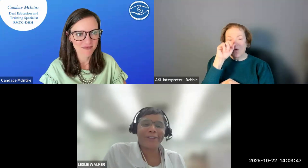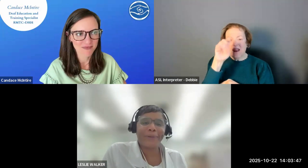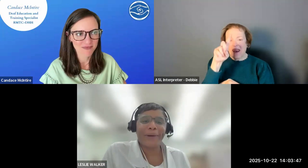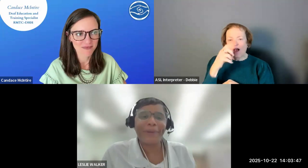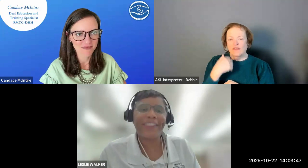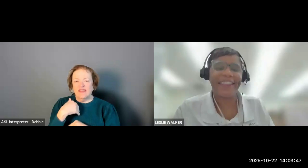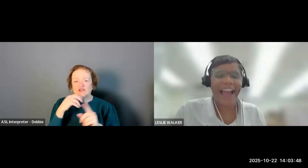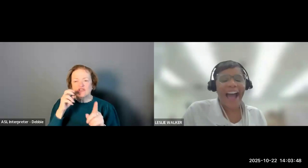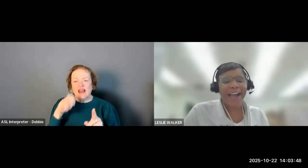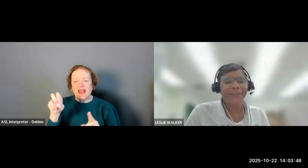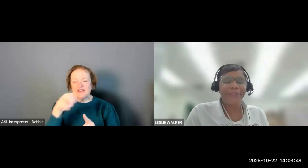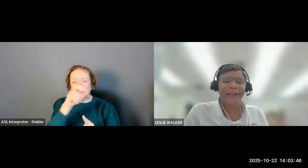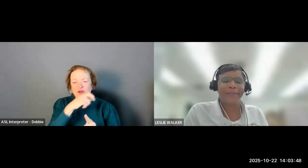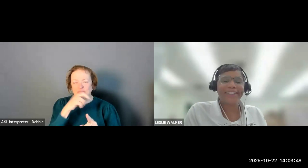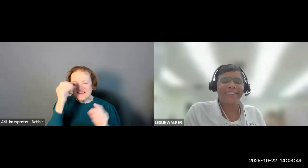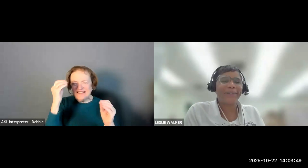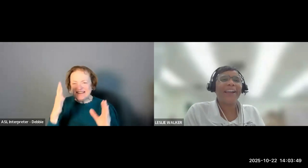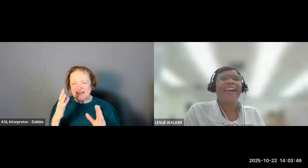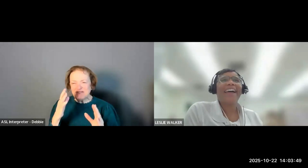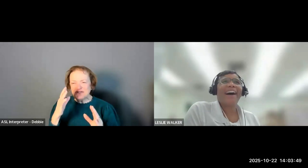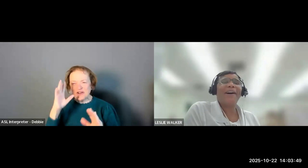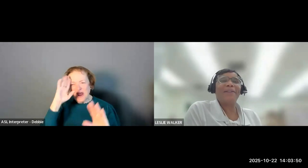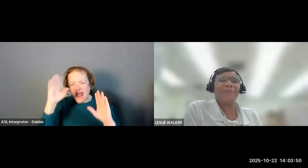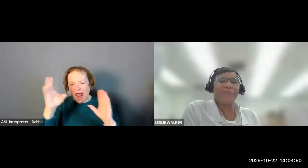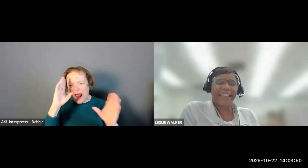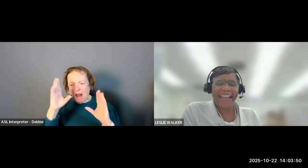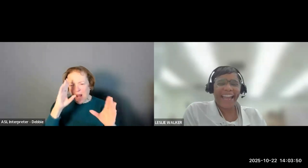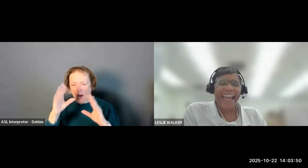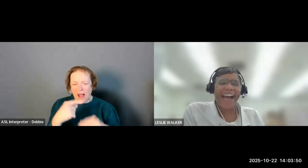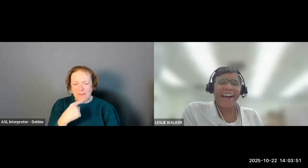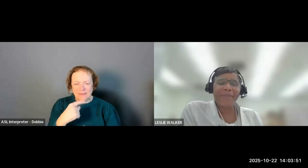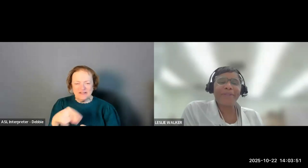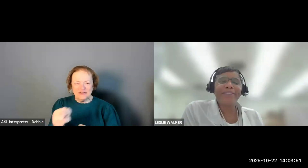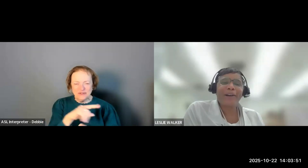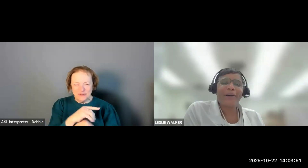I used to work with, and hi, Ruth, I miss you!